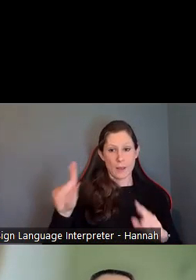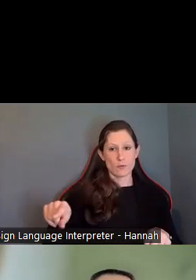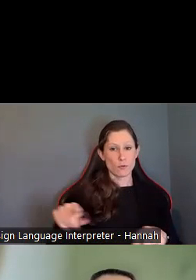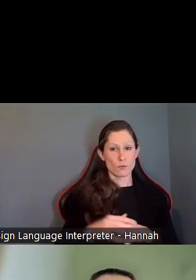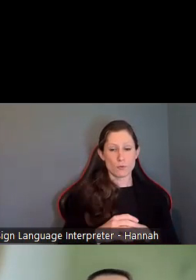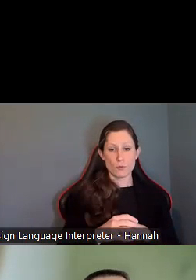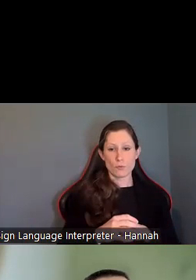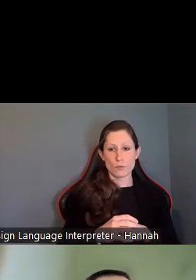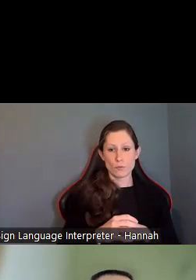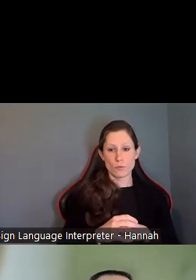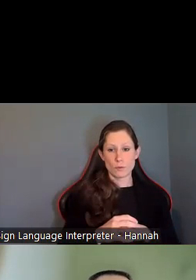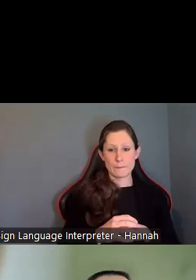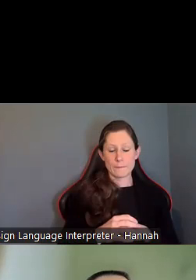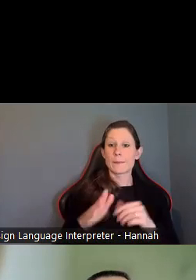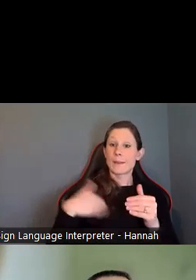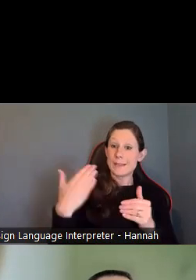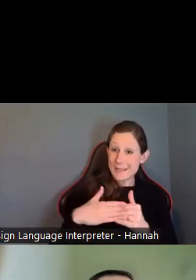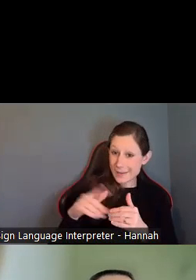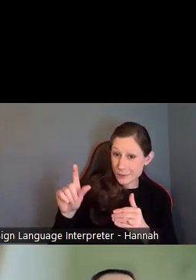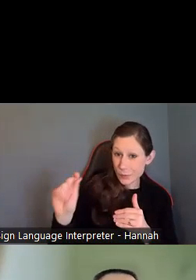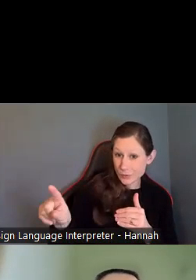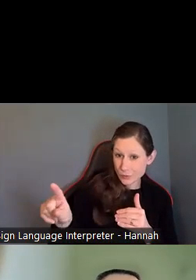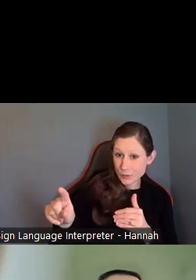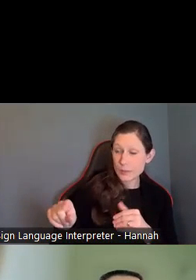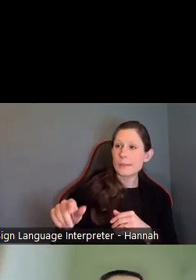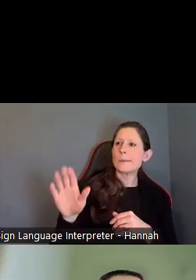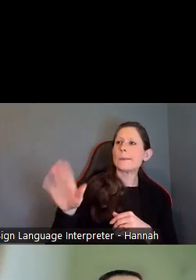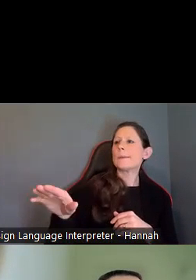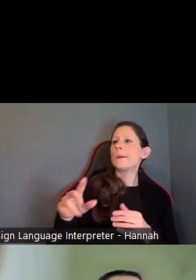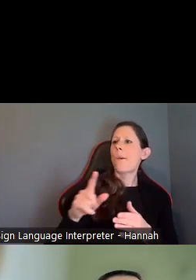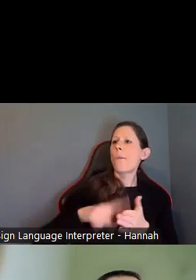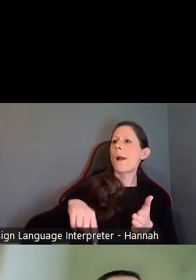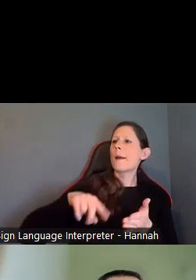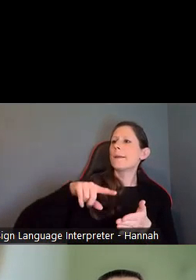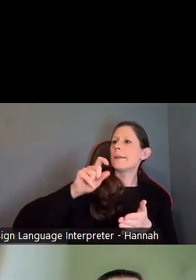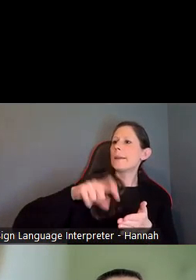The next follow up question then becomes, what needs to happen for you to be heard?